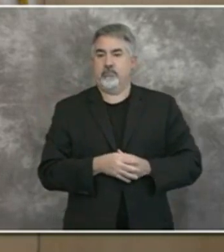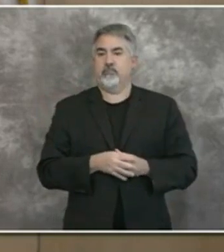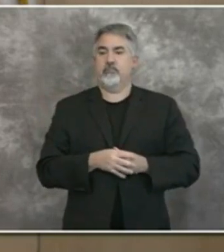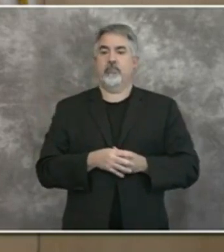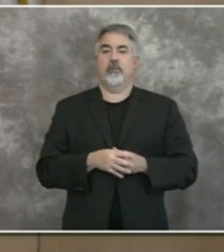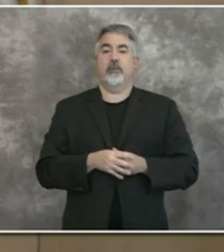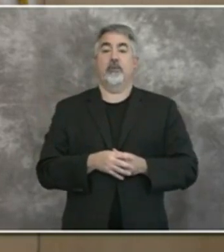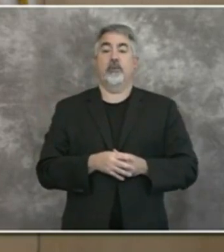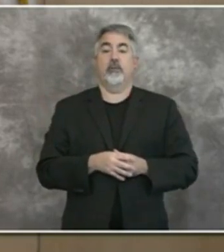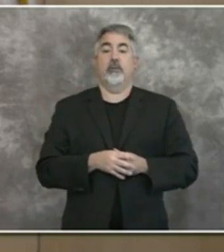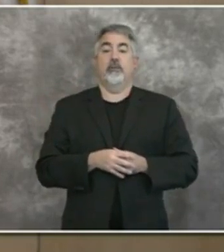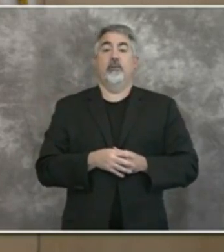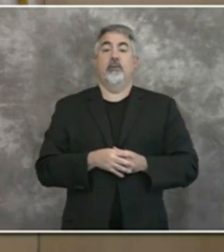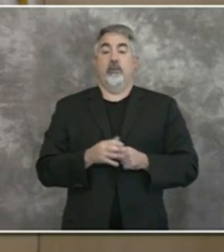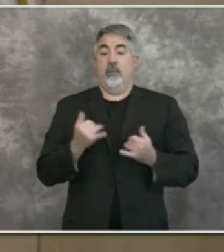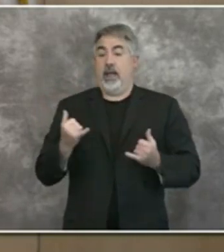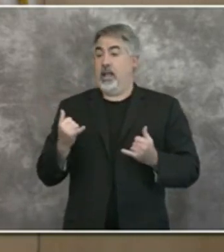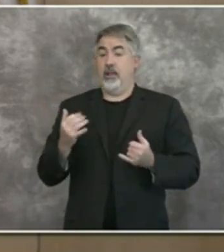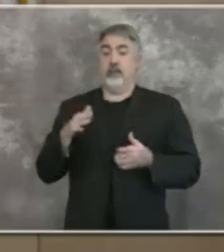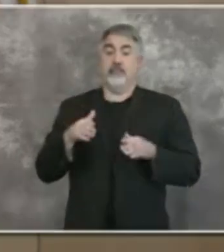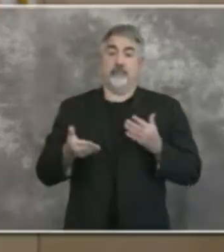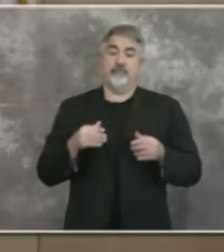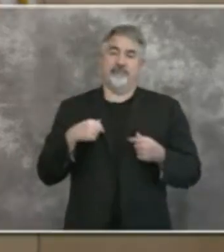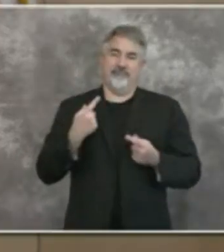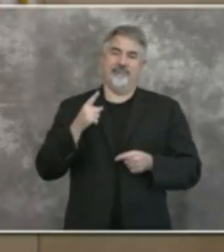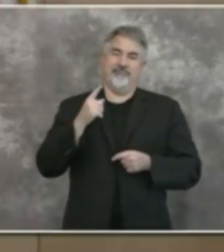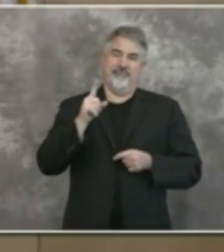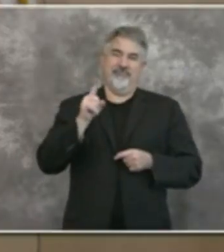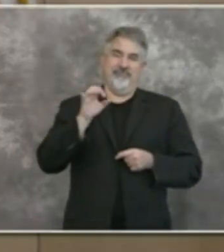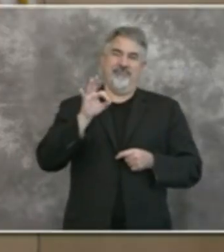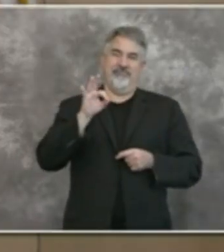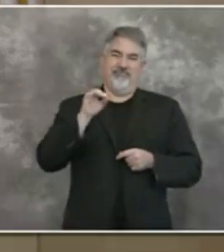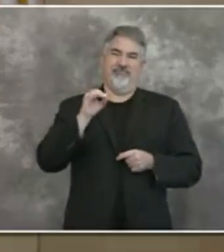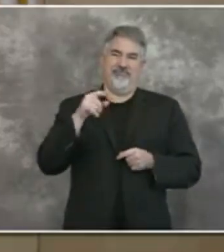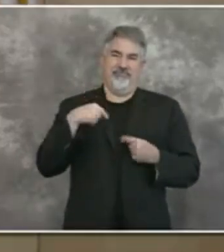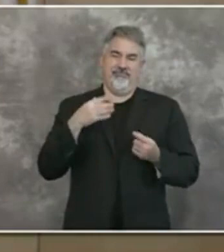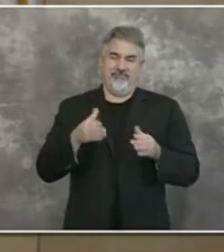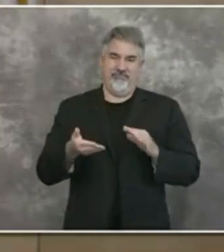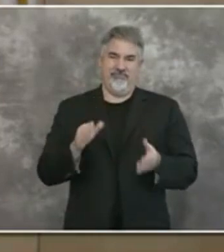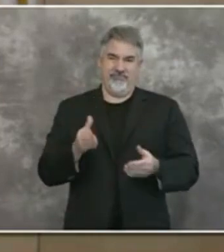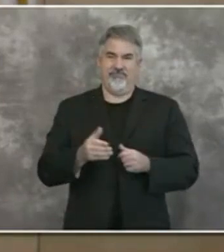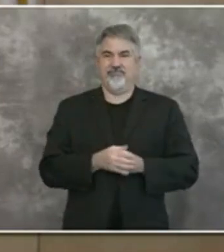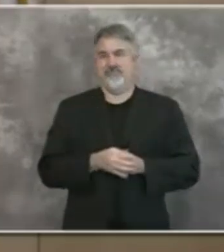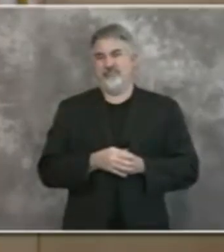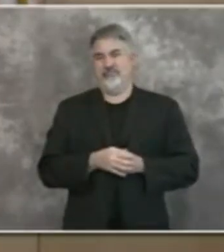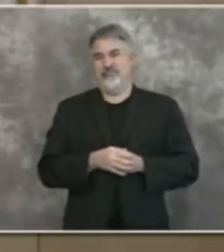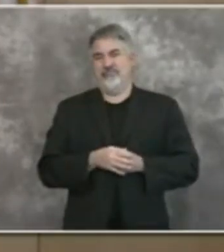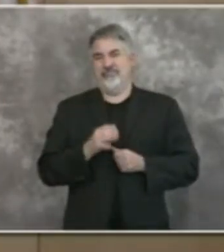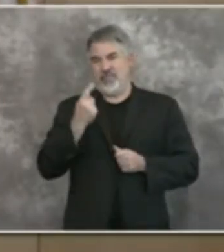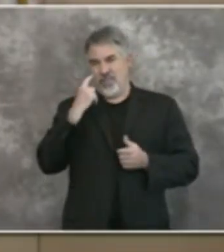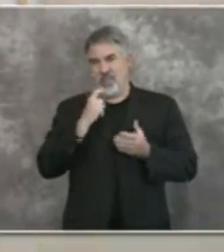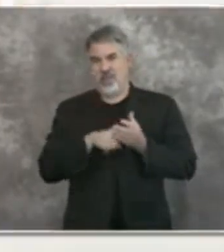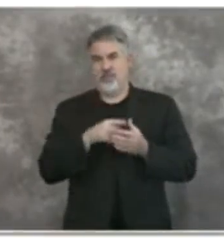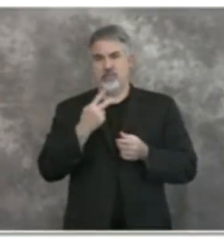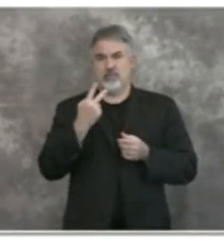316. OR 6% OF THE TOTAL HAVE BEEN ADMITTED TO THE ICU. SO REGARDING A DEATHS YESTERDAY